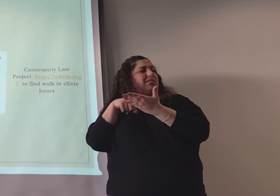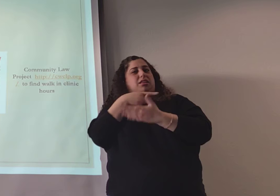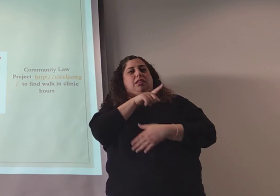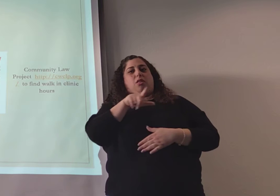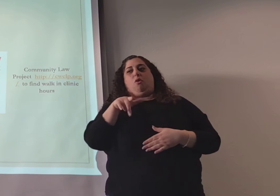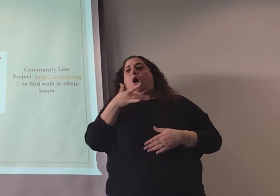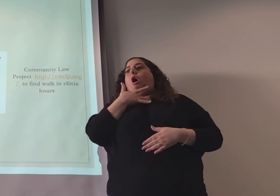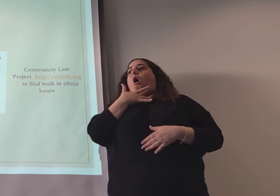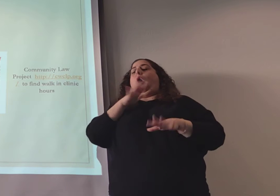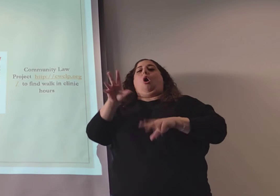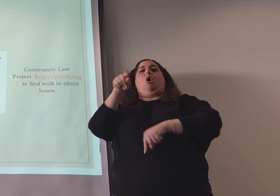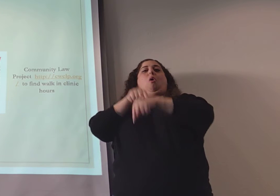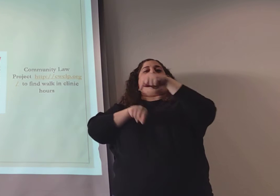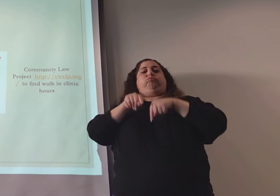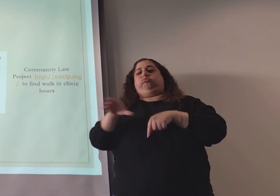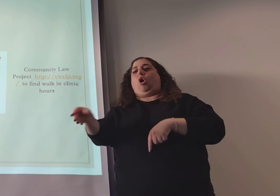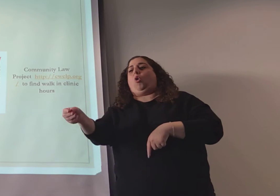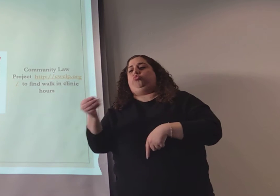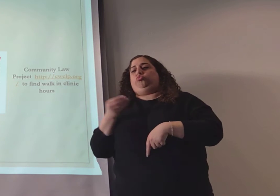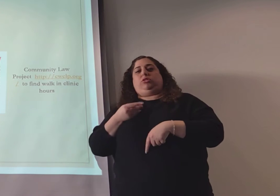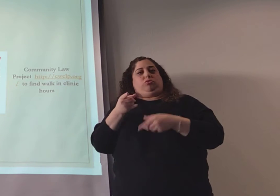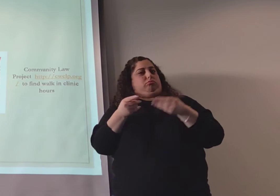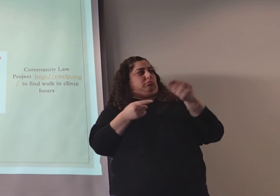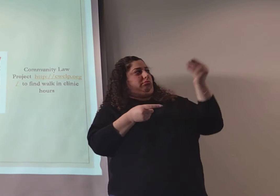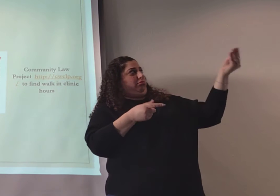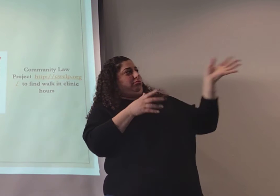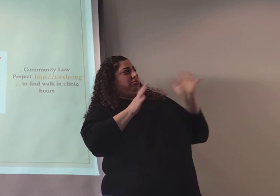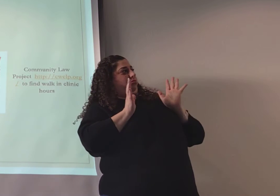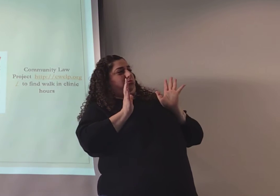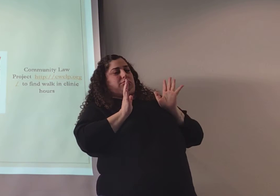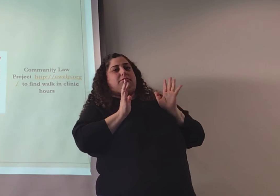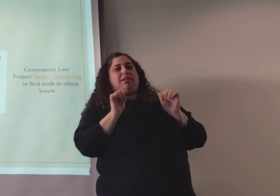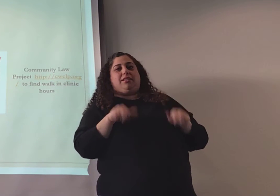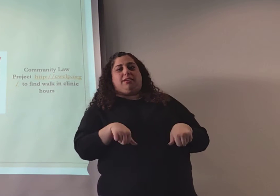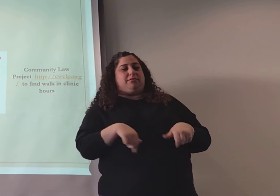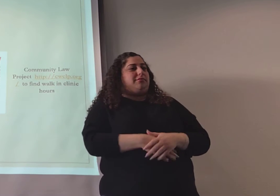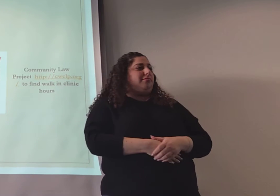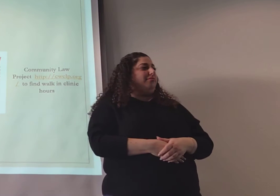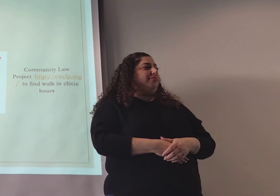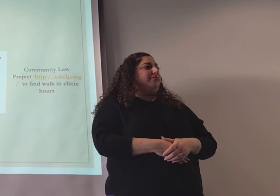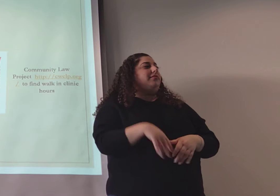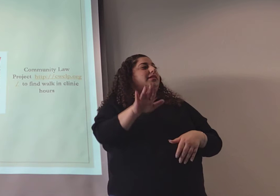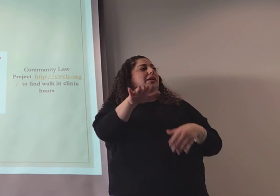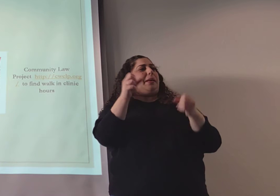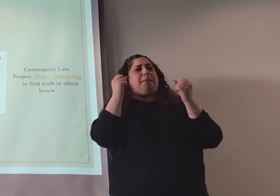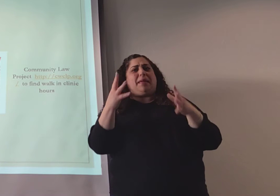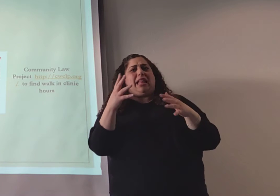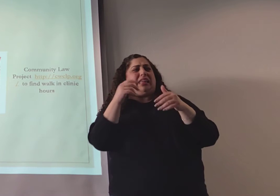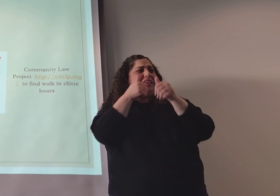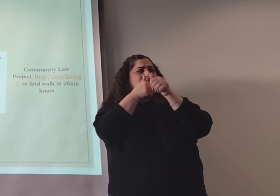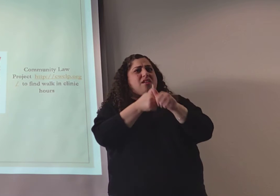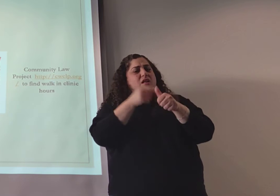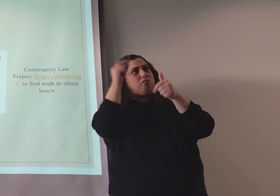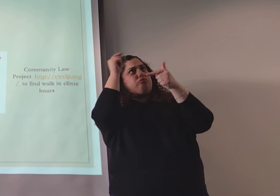will often try to get around it, or they will forget they have to get relocation assistance.